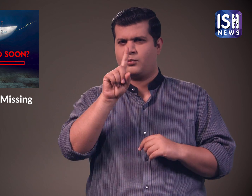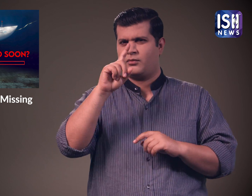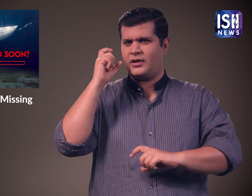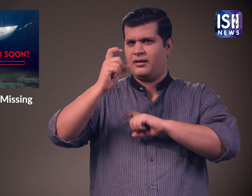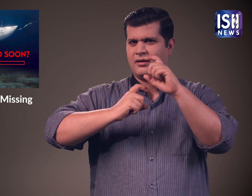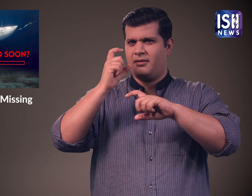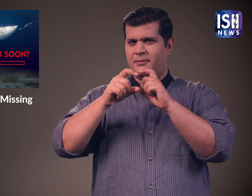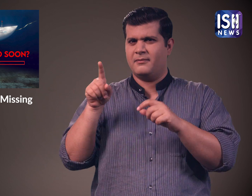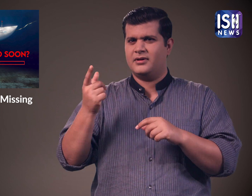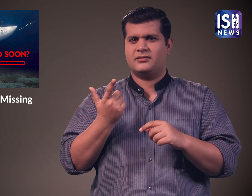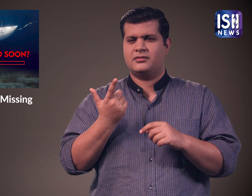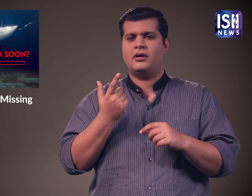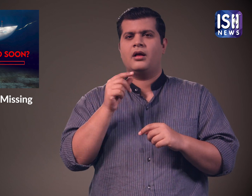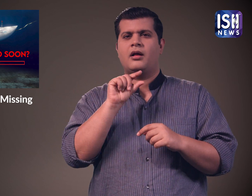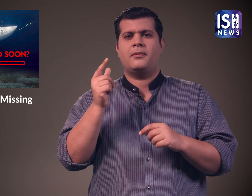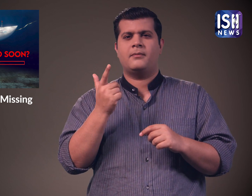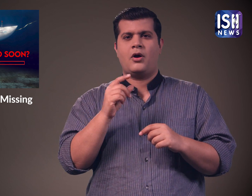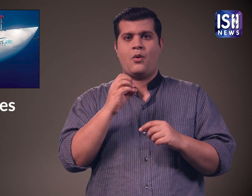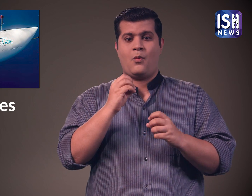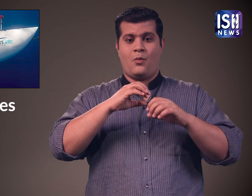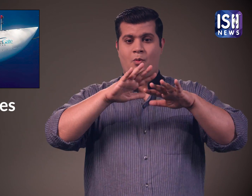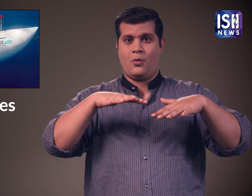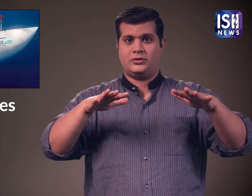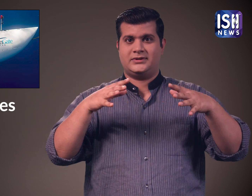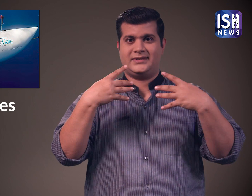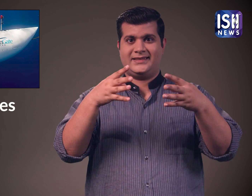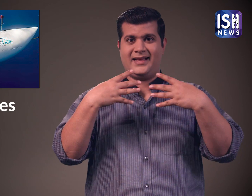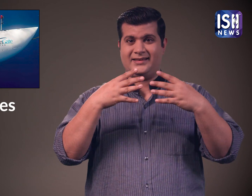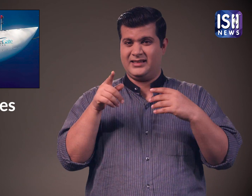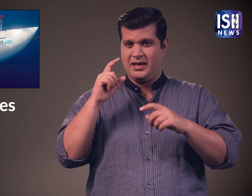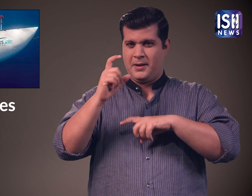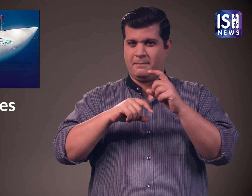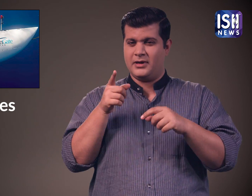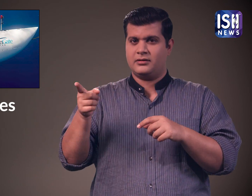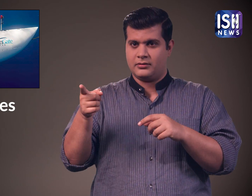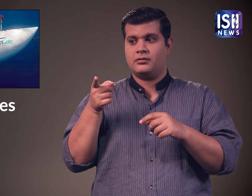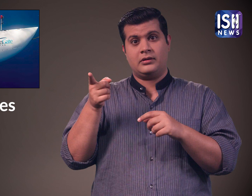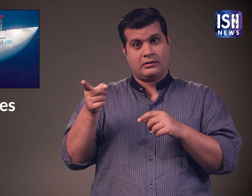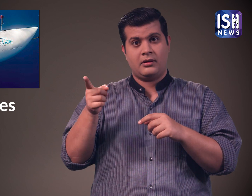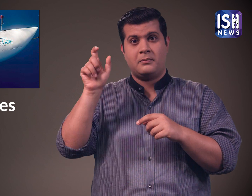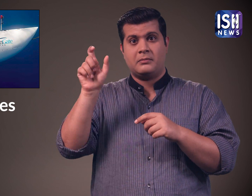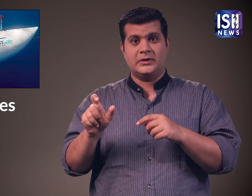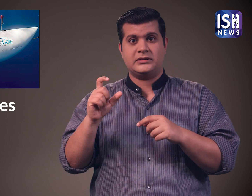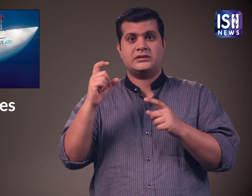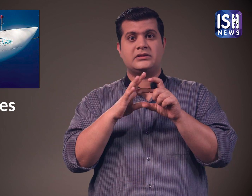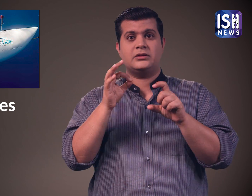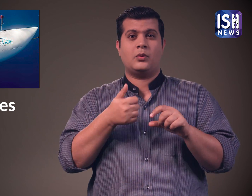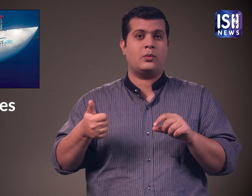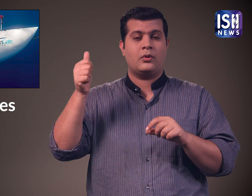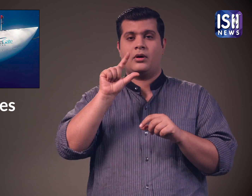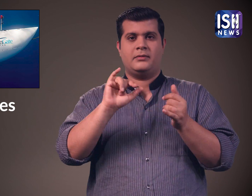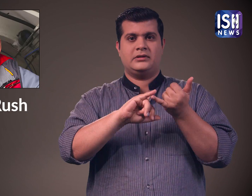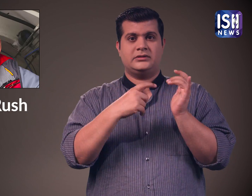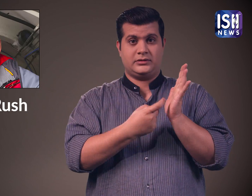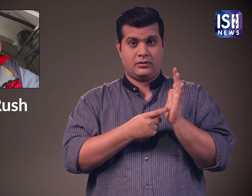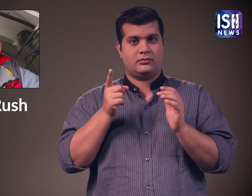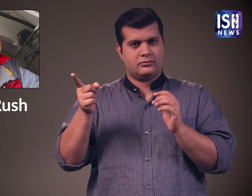Stockton Rush is the CEO of Ocean Gates.